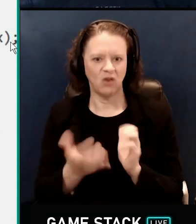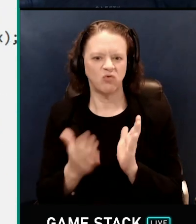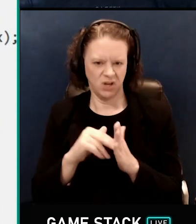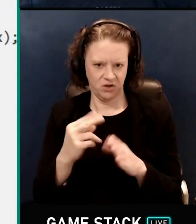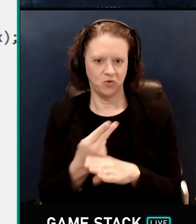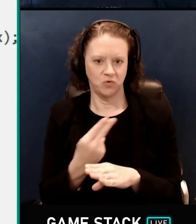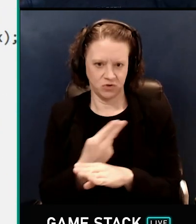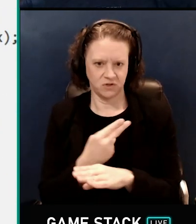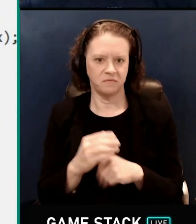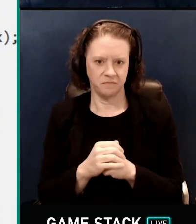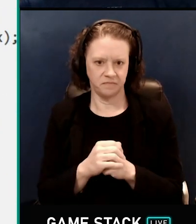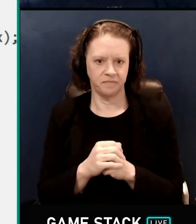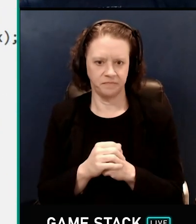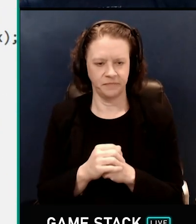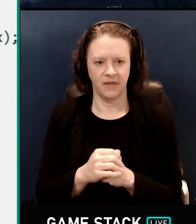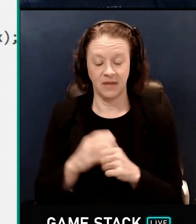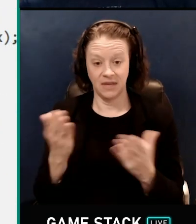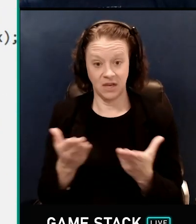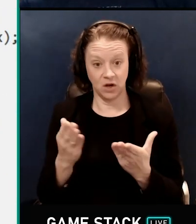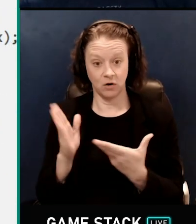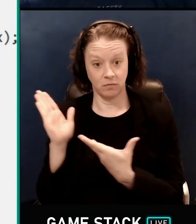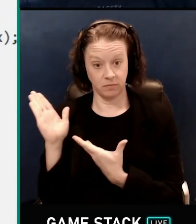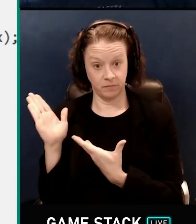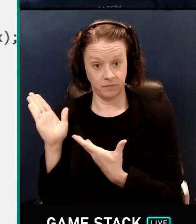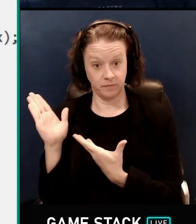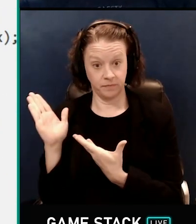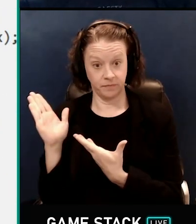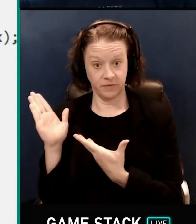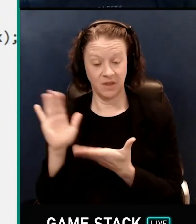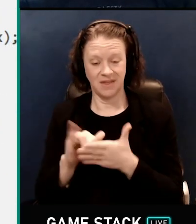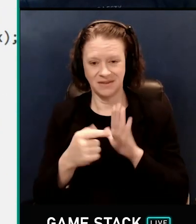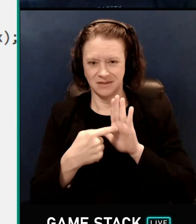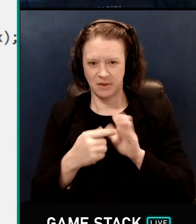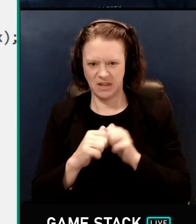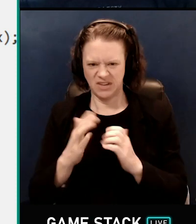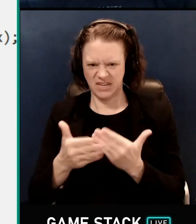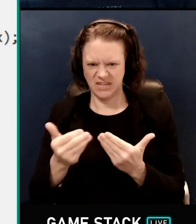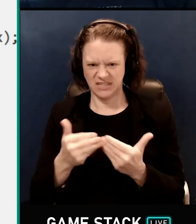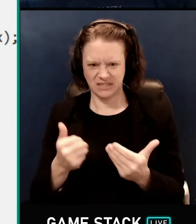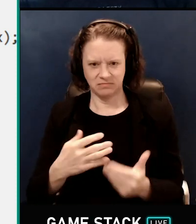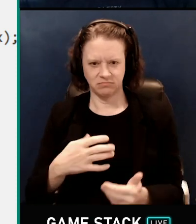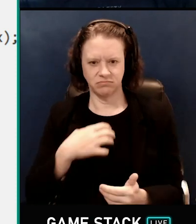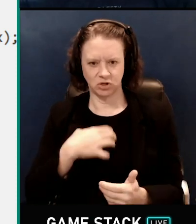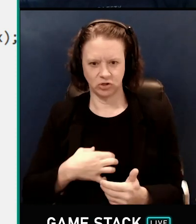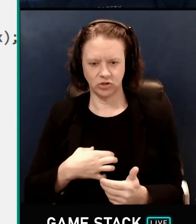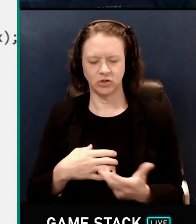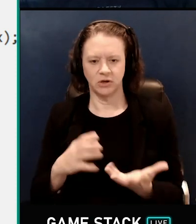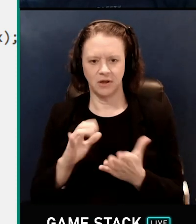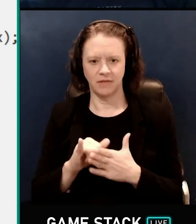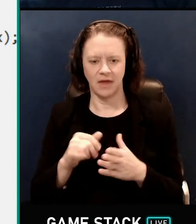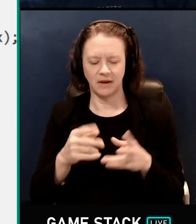Here you'll see an example of a very simple urge, and it takes the game state and the bot to the control as inputs,